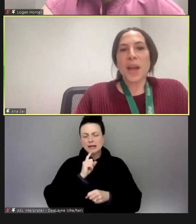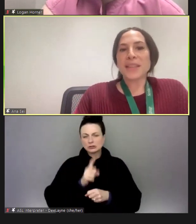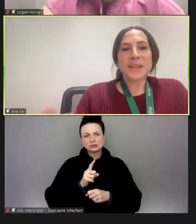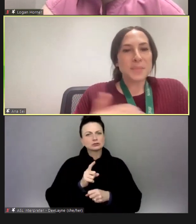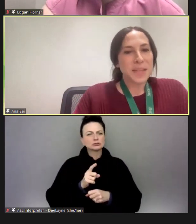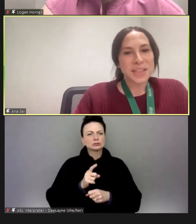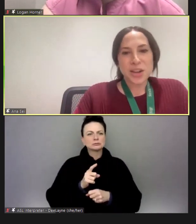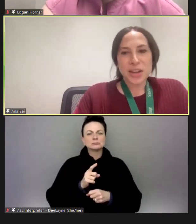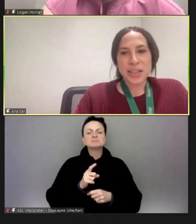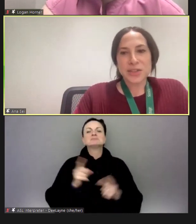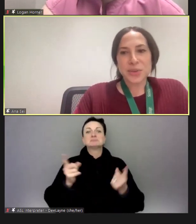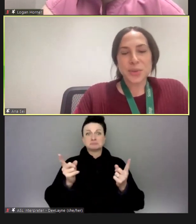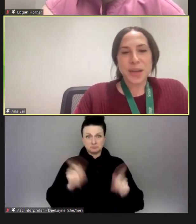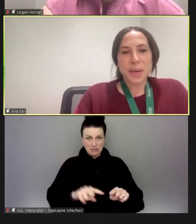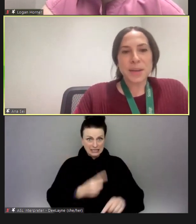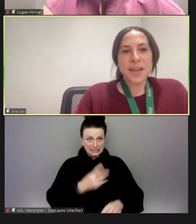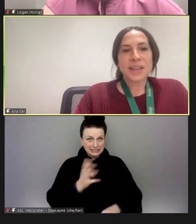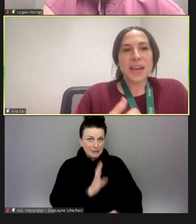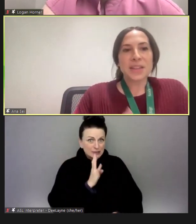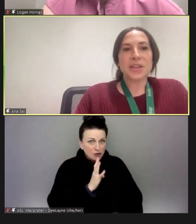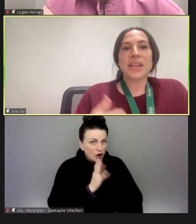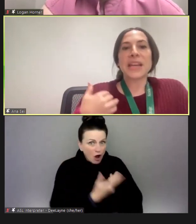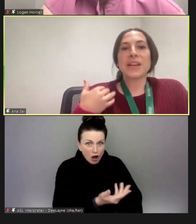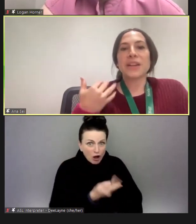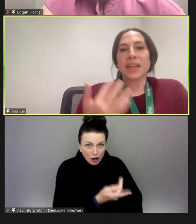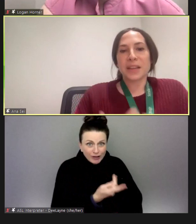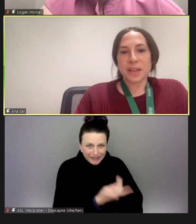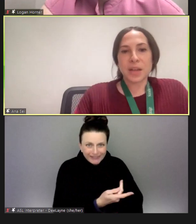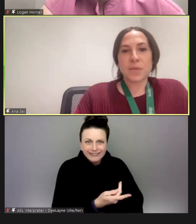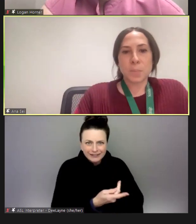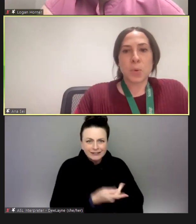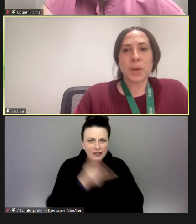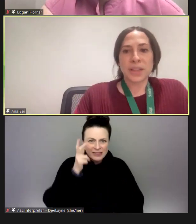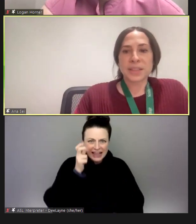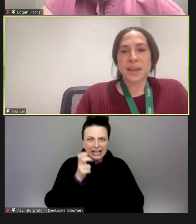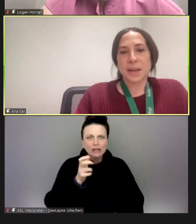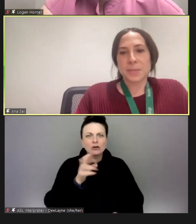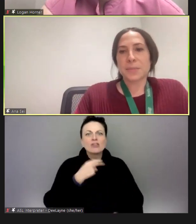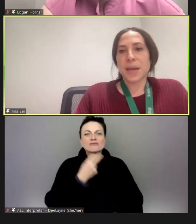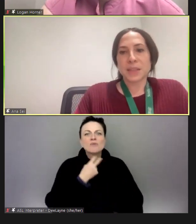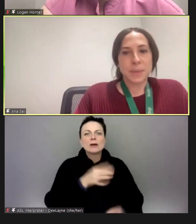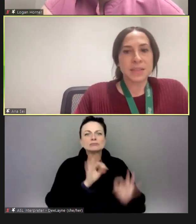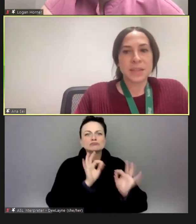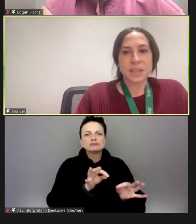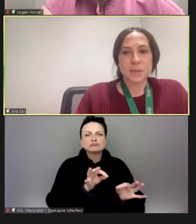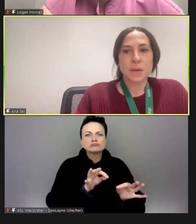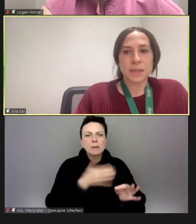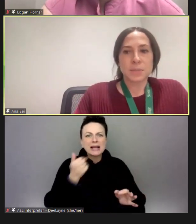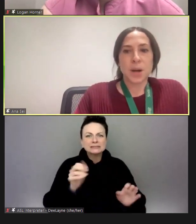somebody's talking to them that they're